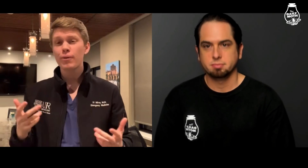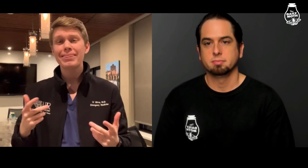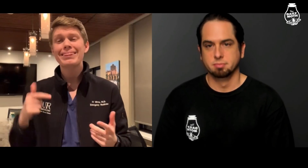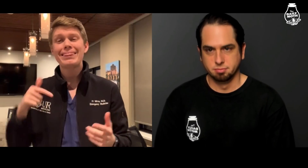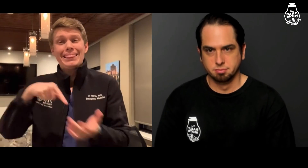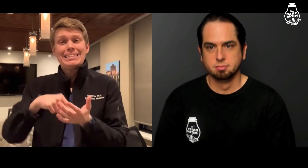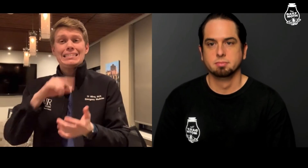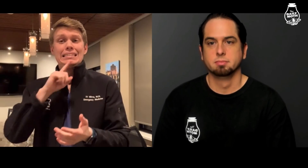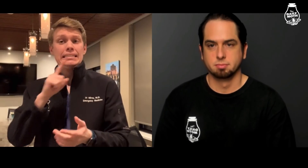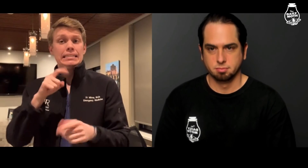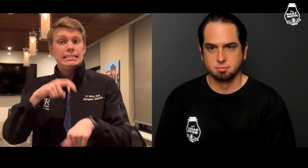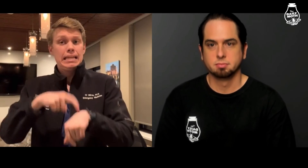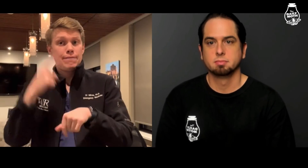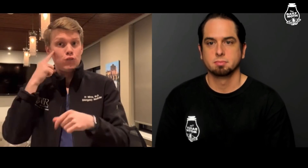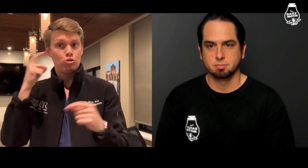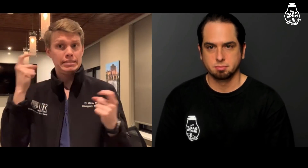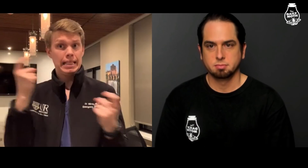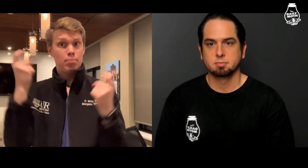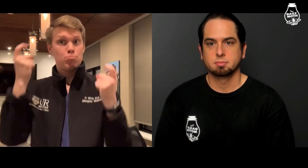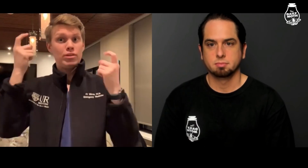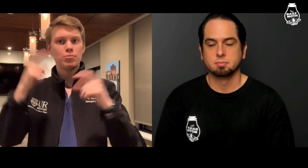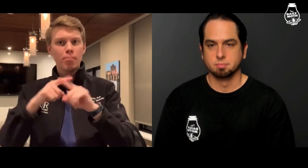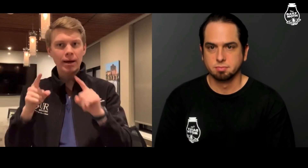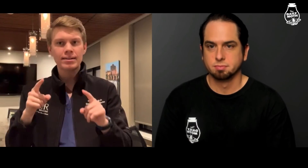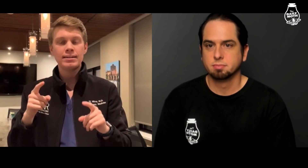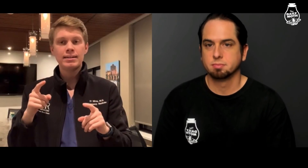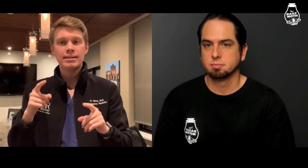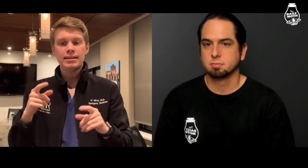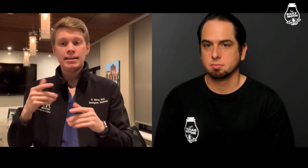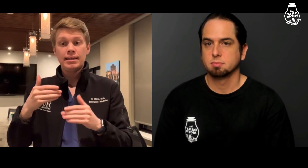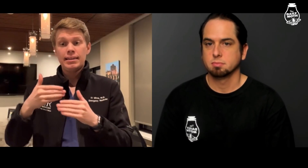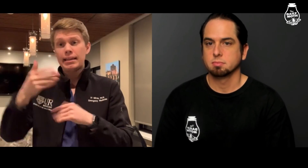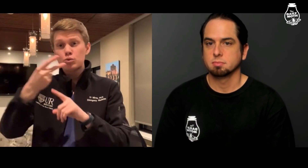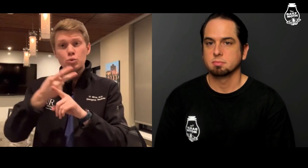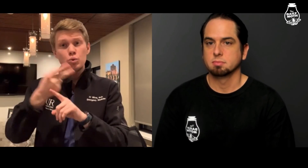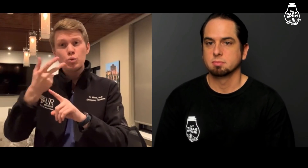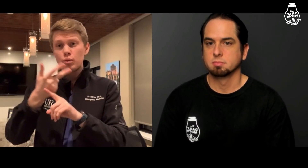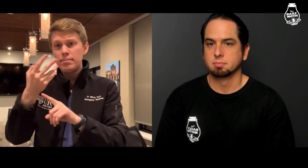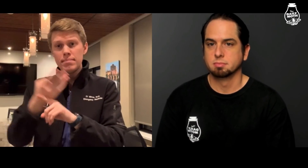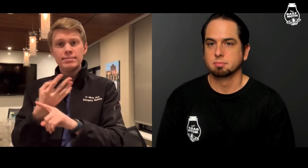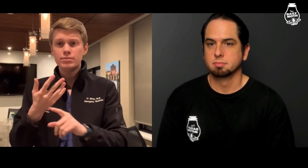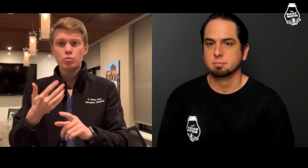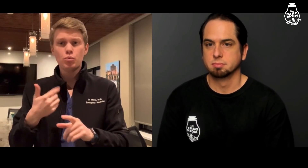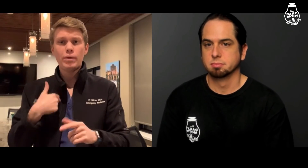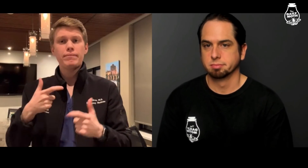So, this is a time for celebration but for the next two, three, and four months,